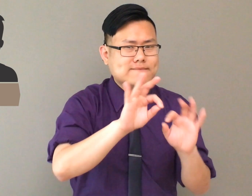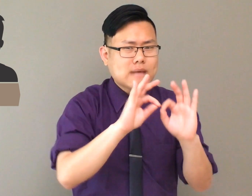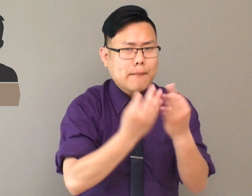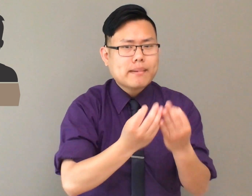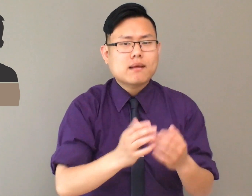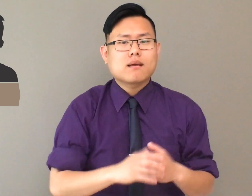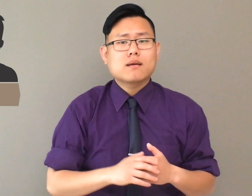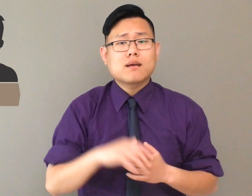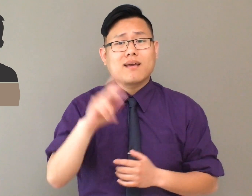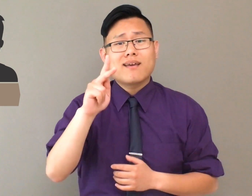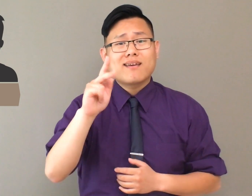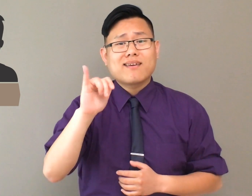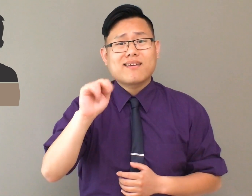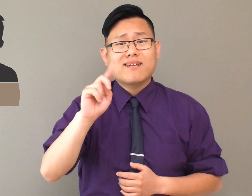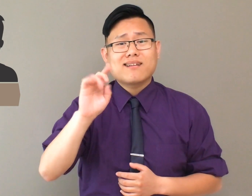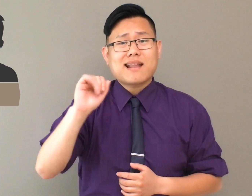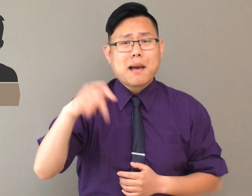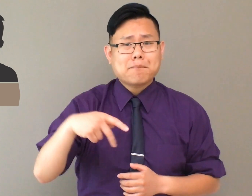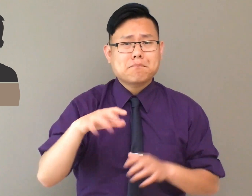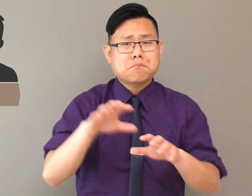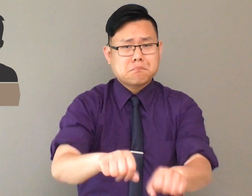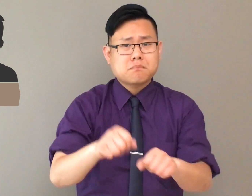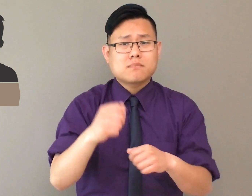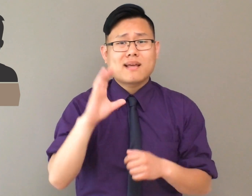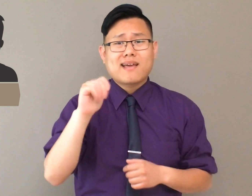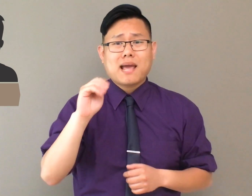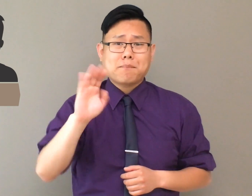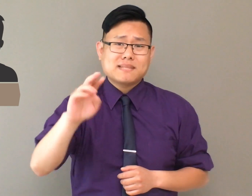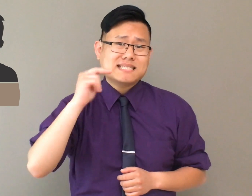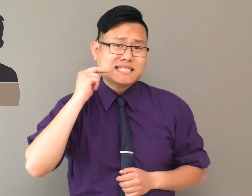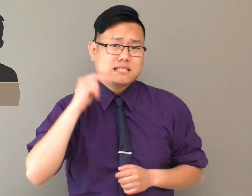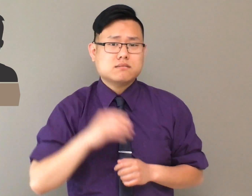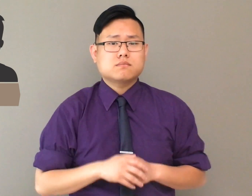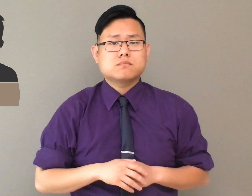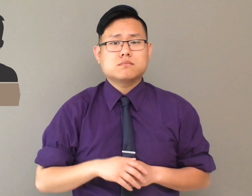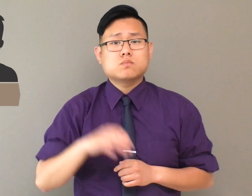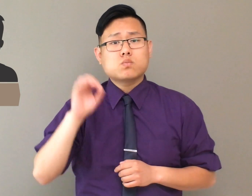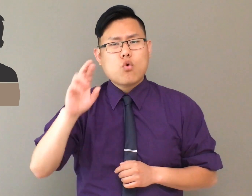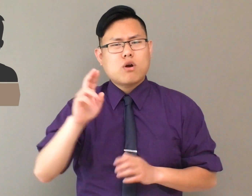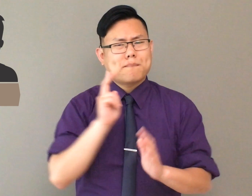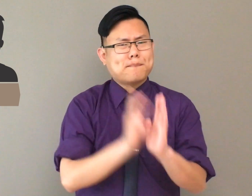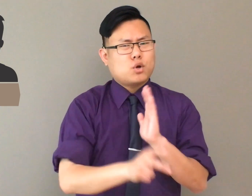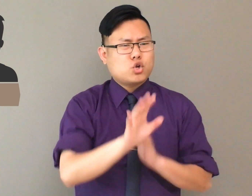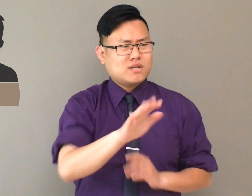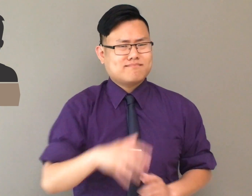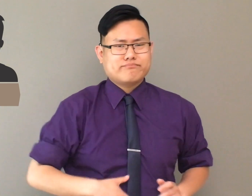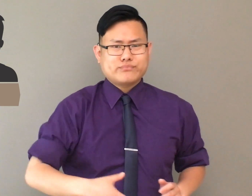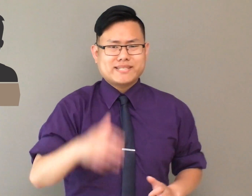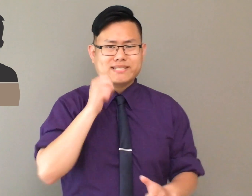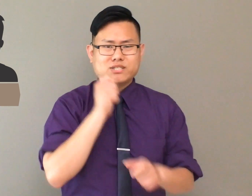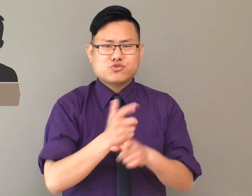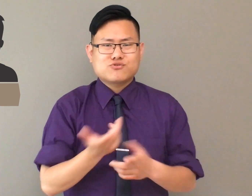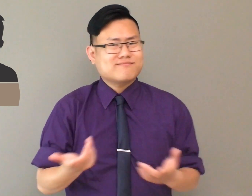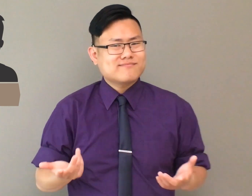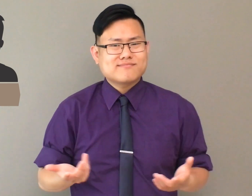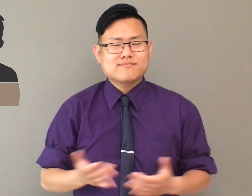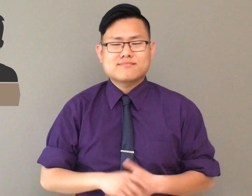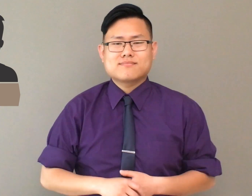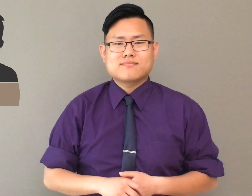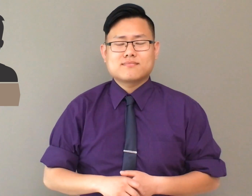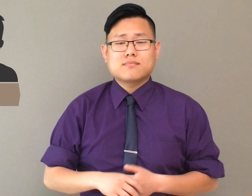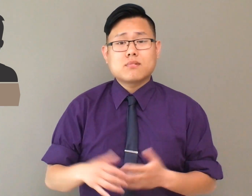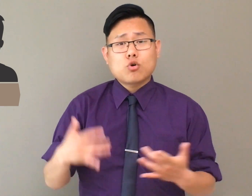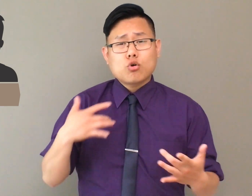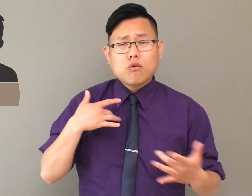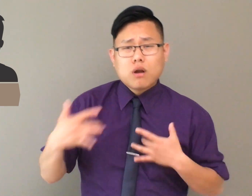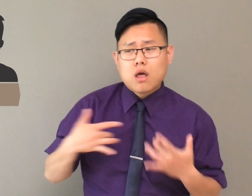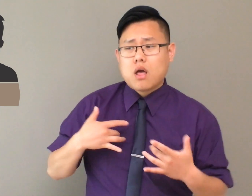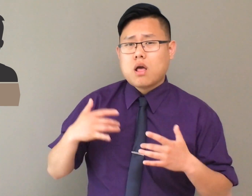to kidnap his niece, and even murder his pregnant sister and her unborn baby.